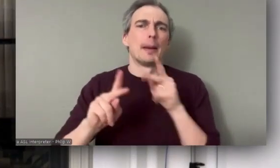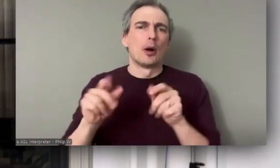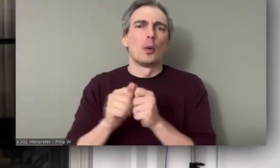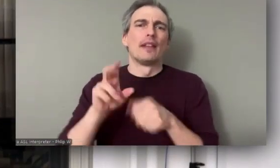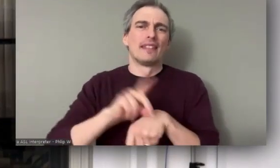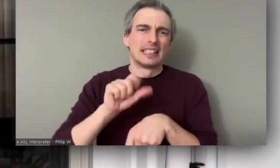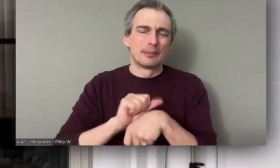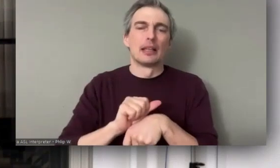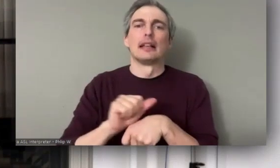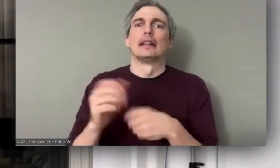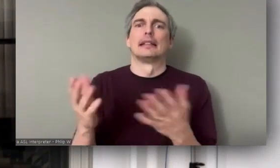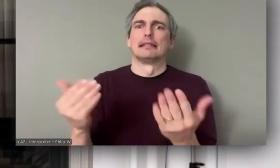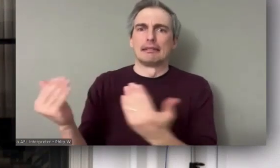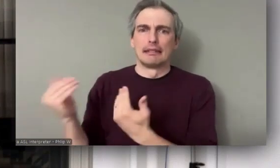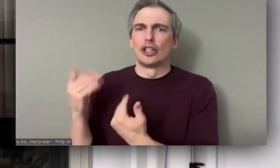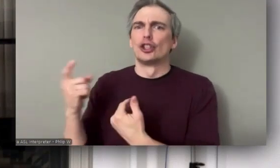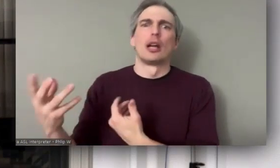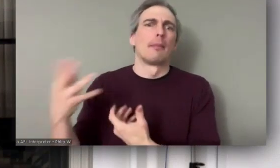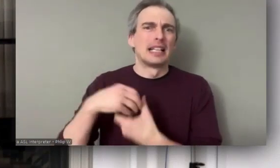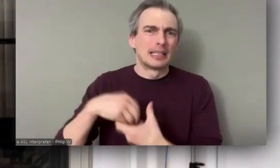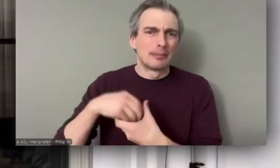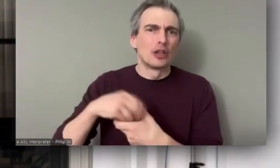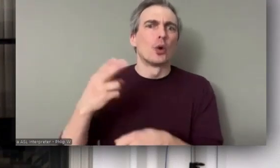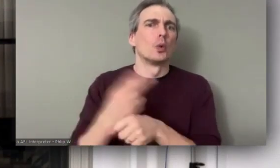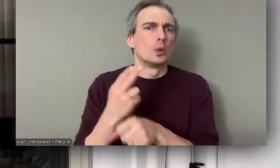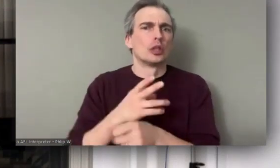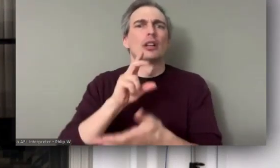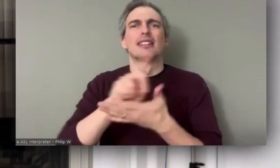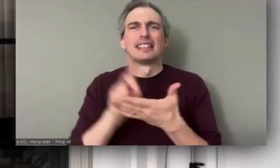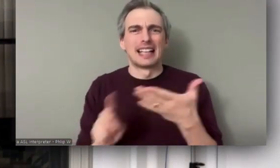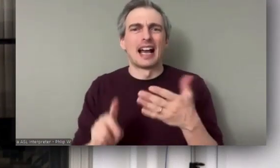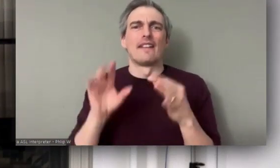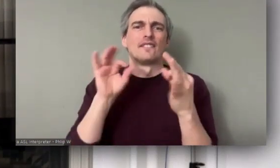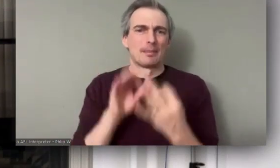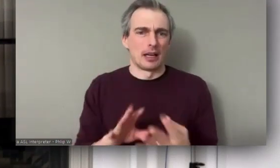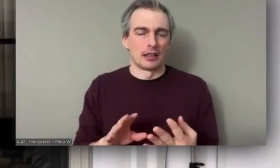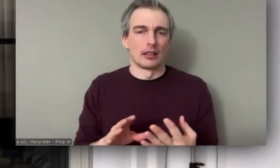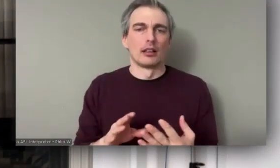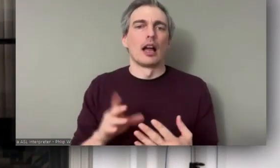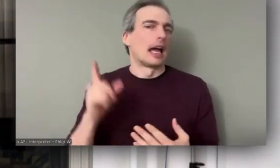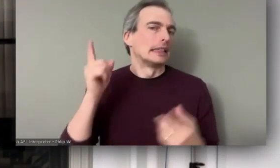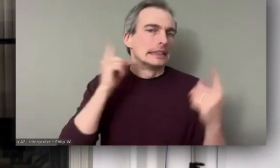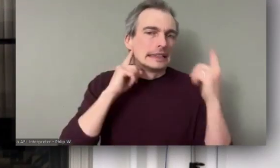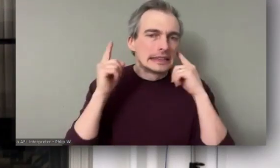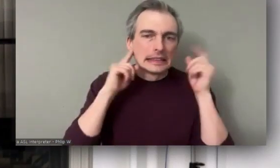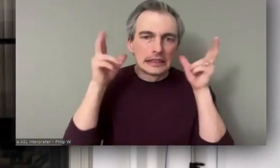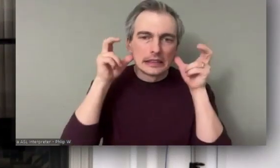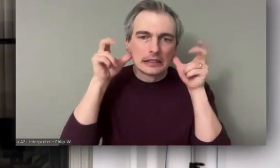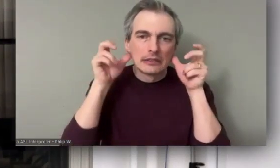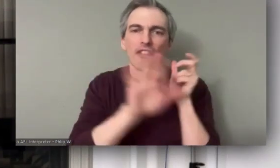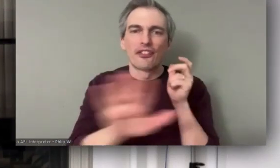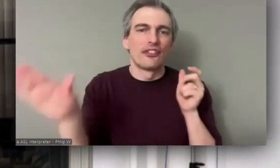Saying... What priorities do you -- like I said, I covered a lot of different things. Even avatar representation.